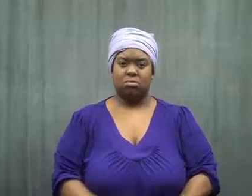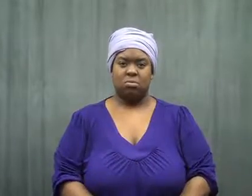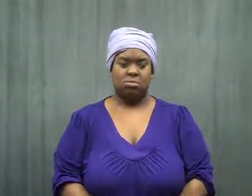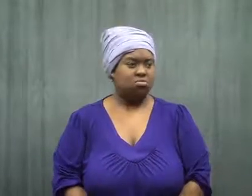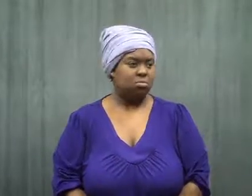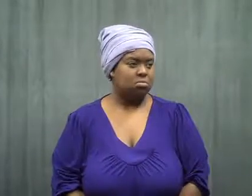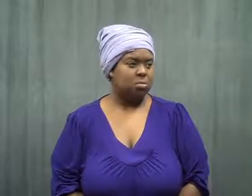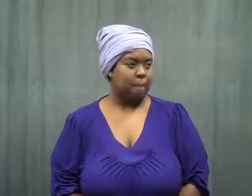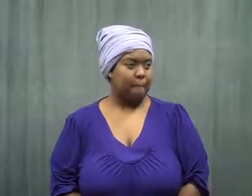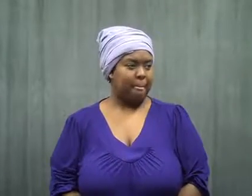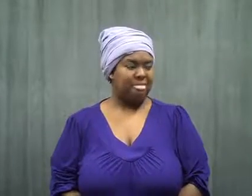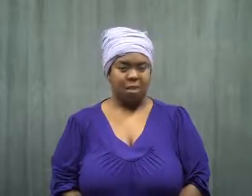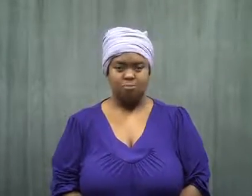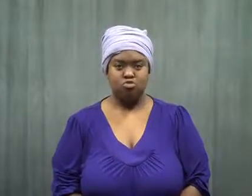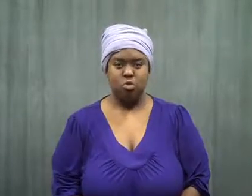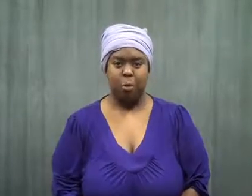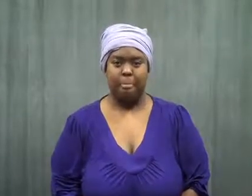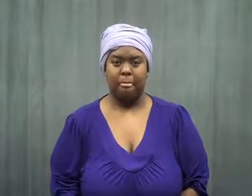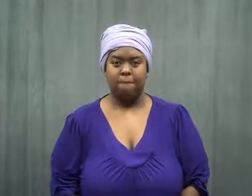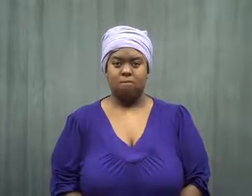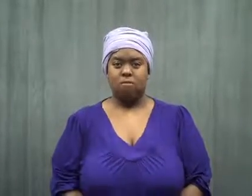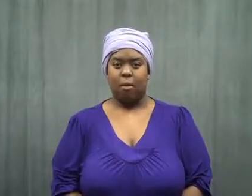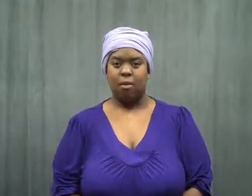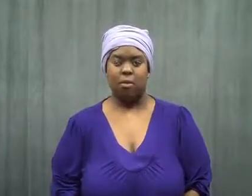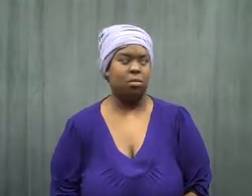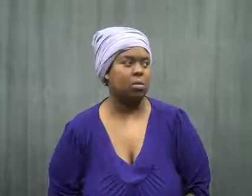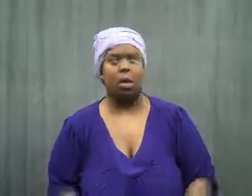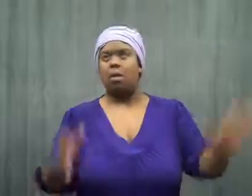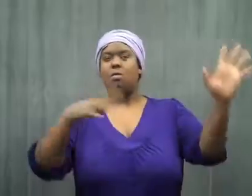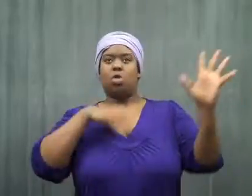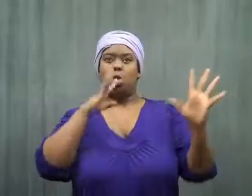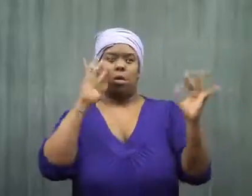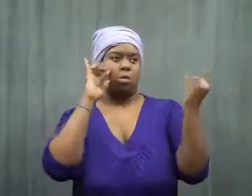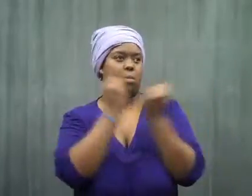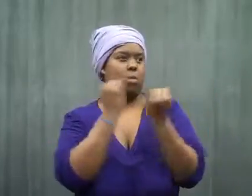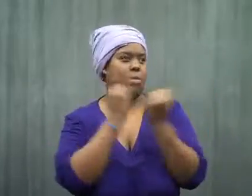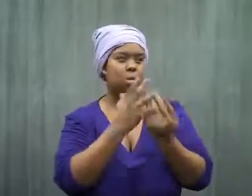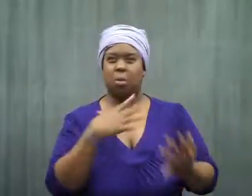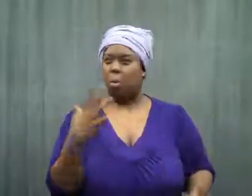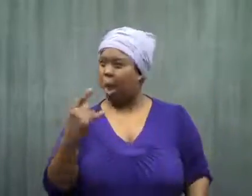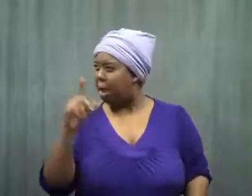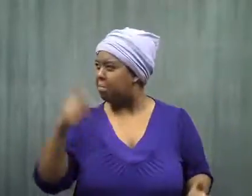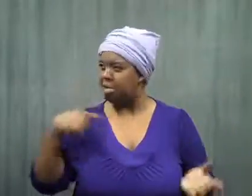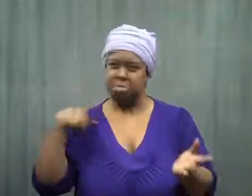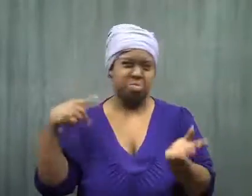I waited impatiently and started talking to myself: